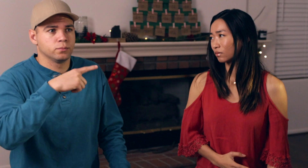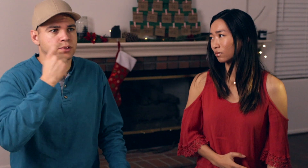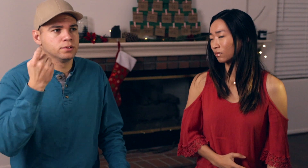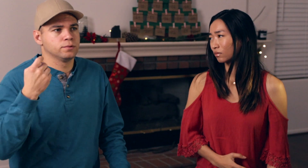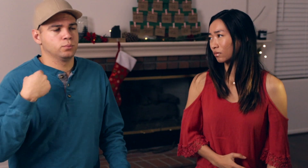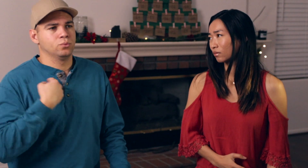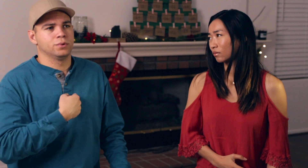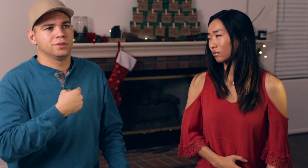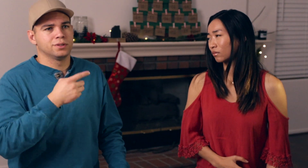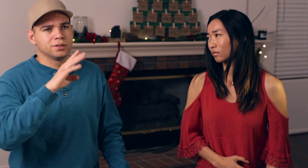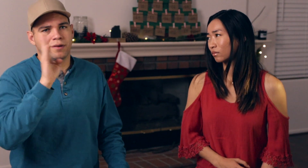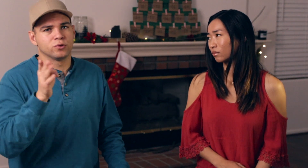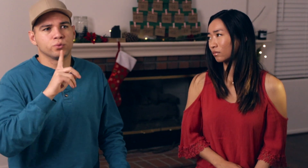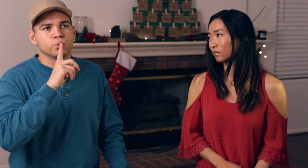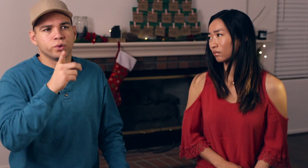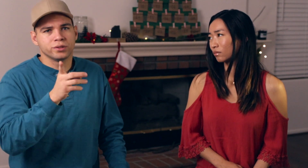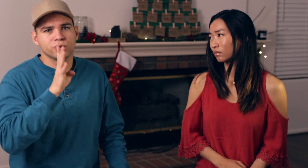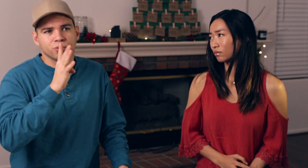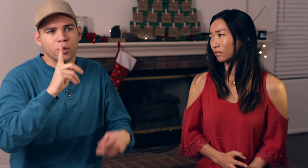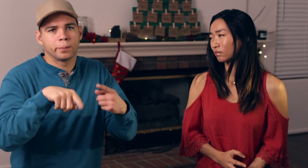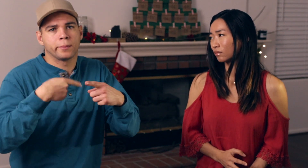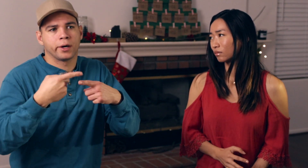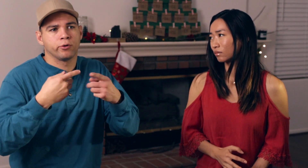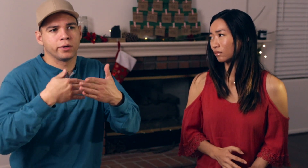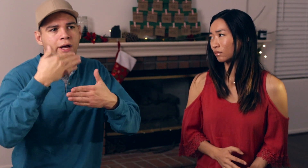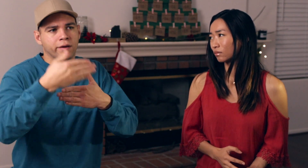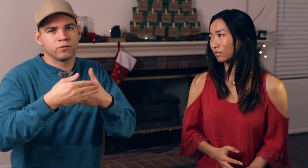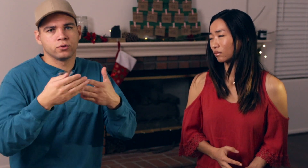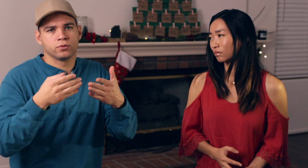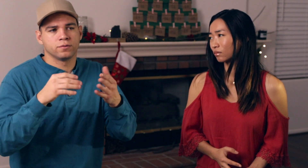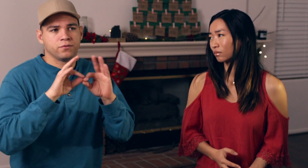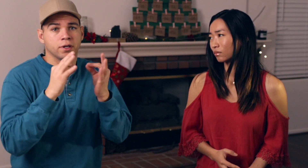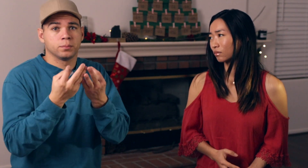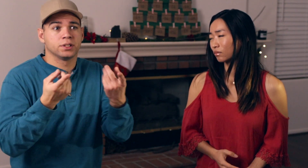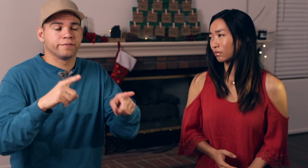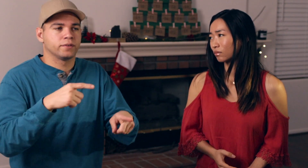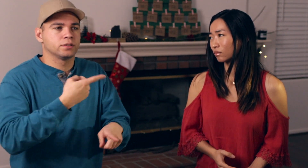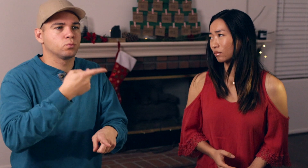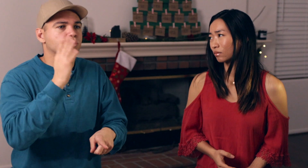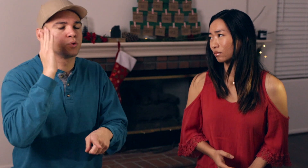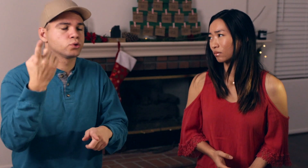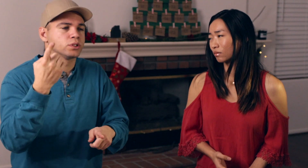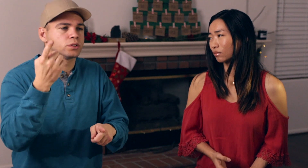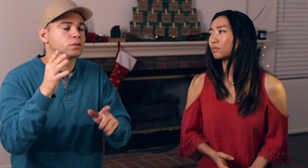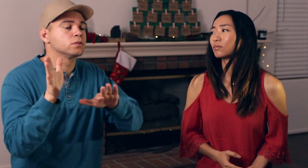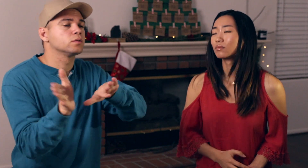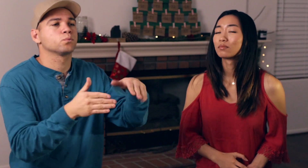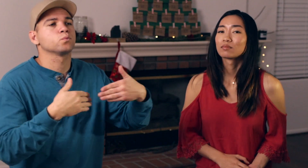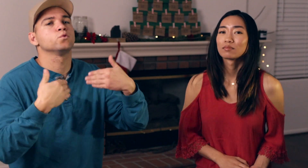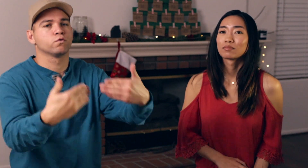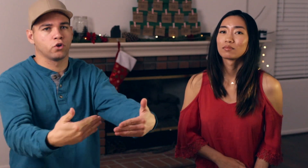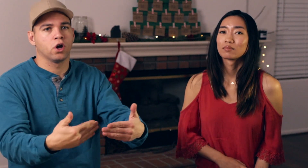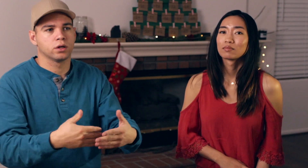because we never really talk about it after family events. we would just ignore it and move on